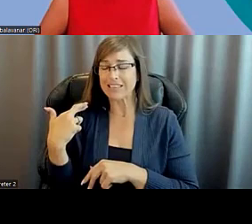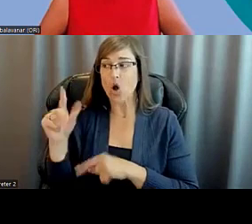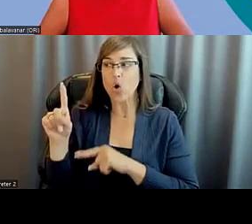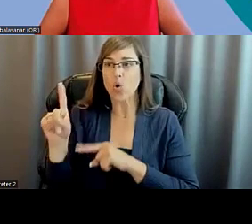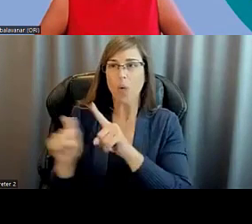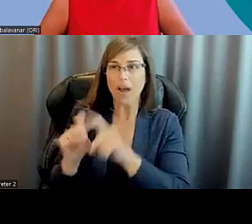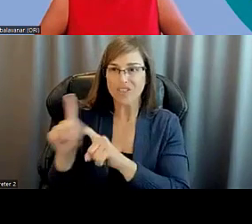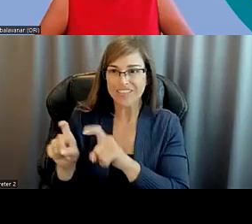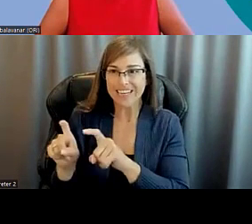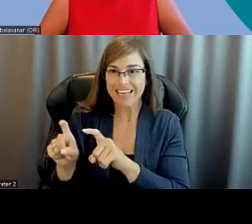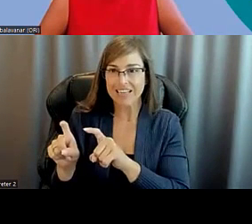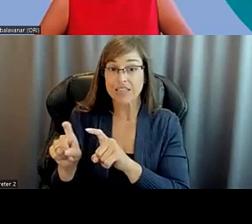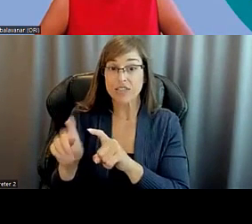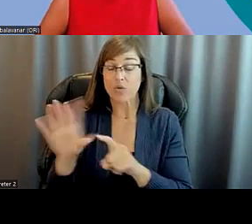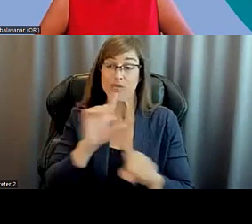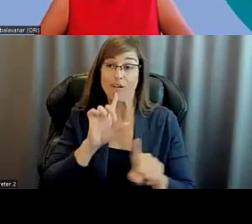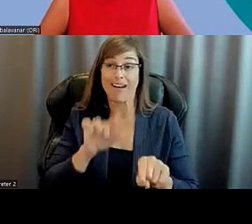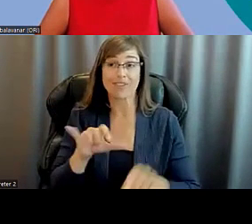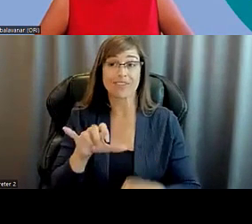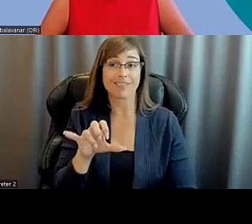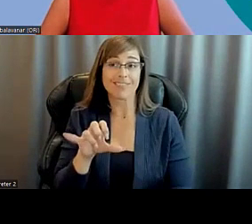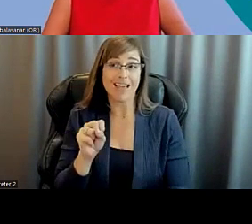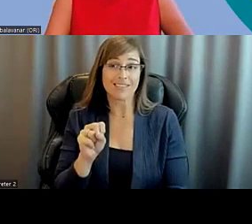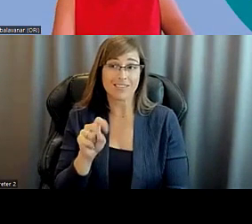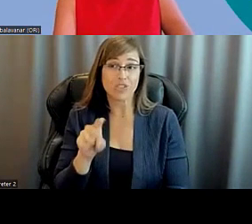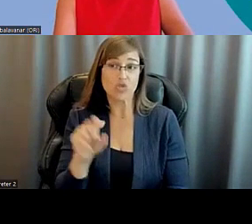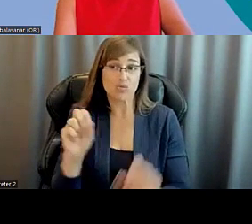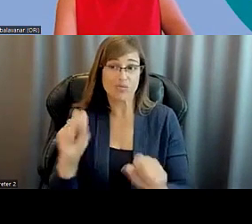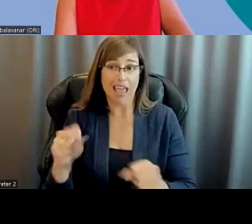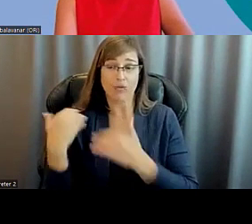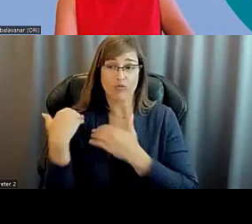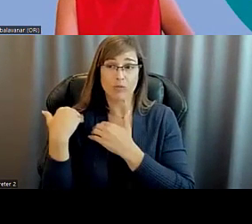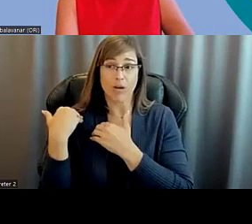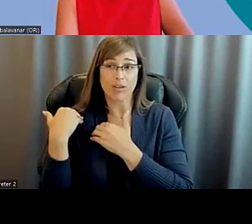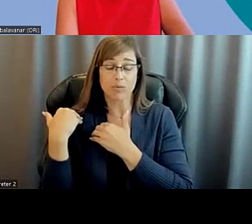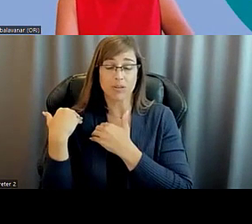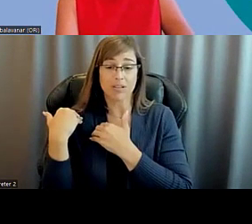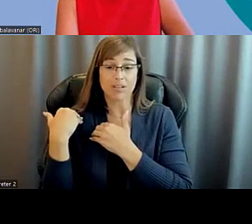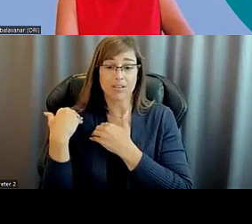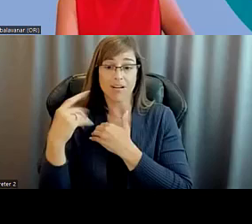So the answer to the question is, yes, you can be liable for research misconduct.